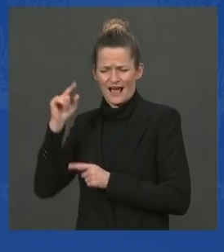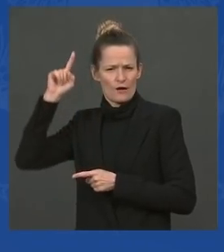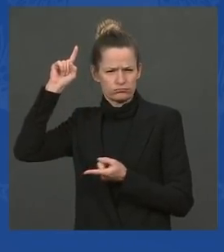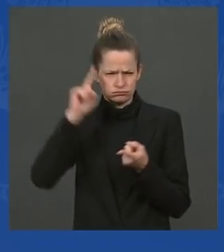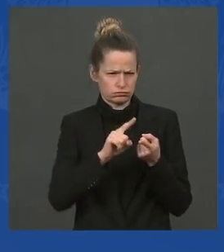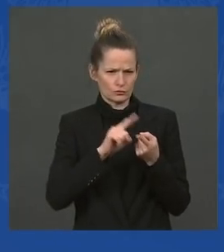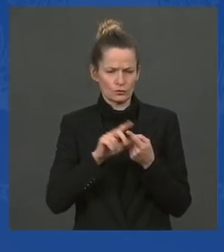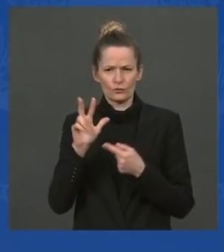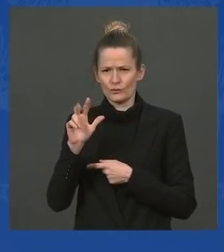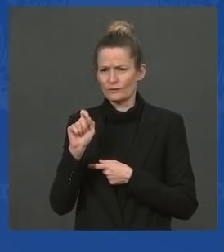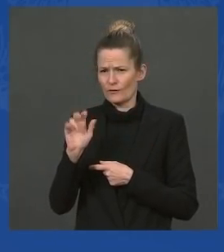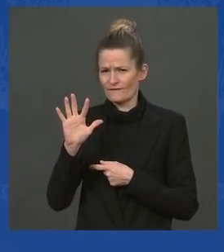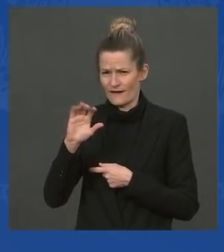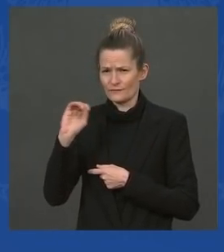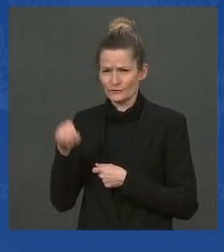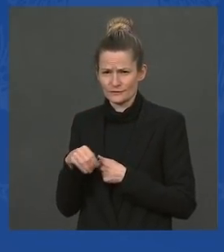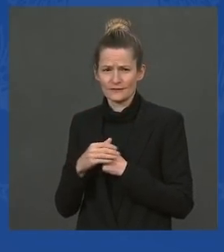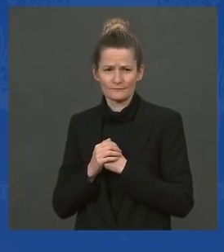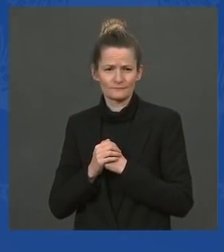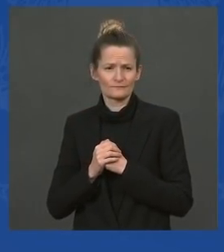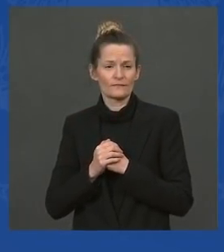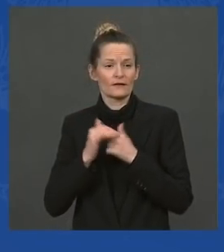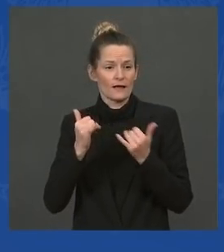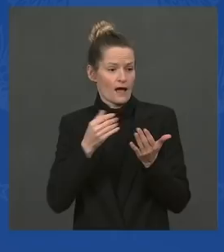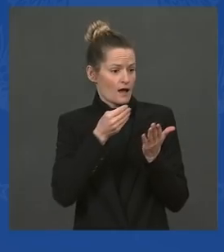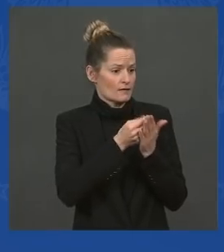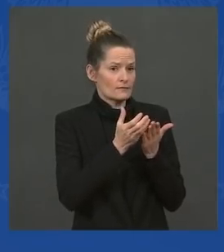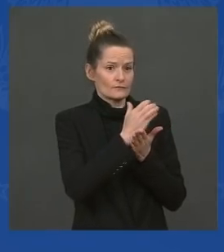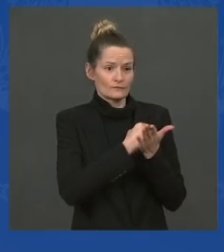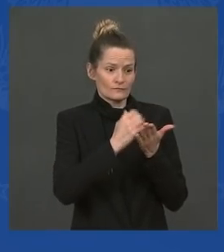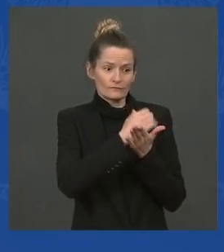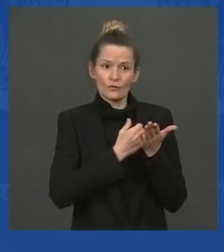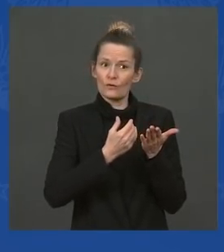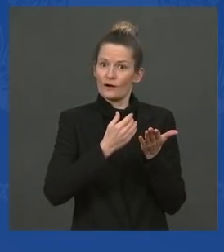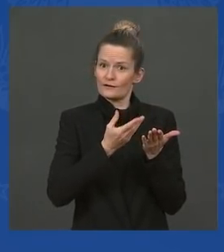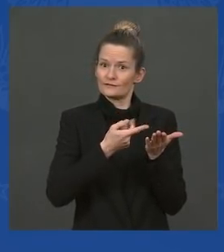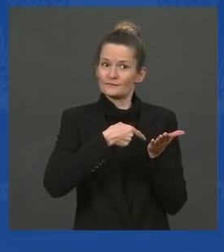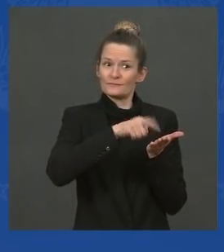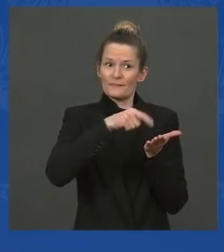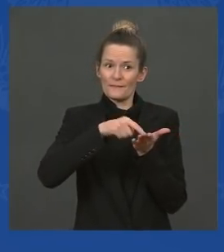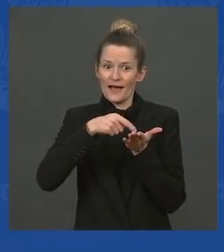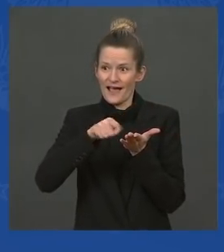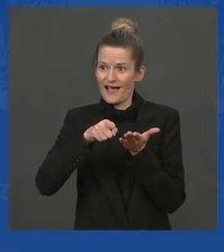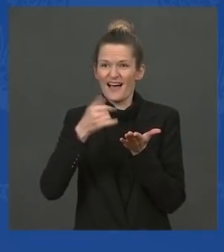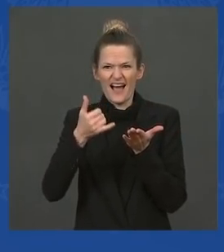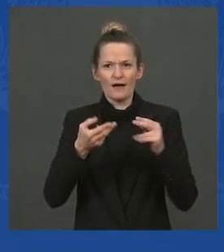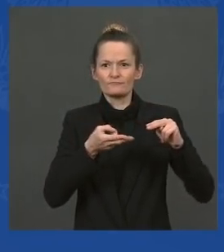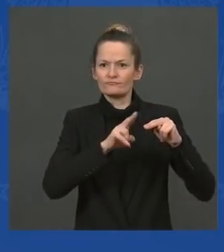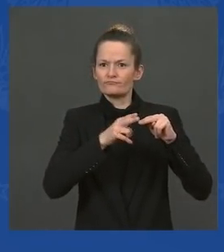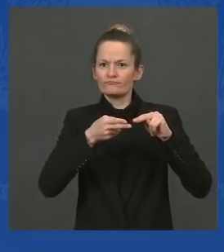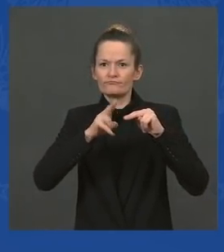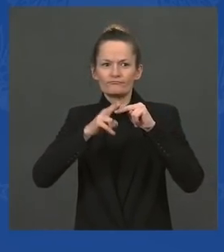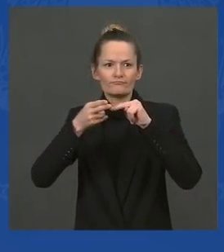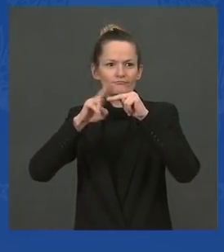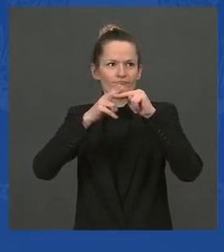more people are starting small businesses than ever before, and our economy has created a record 5.6 million jobs